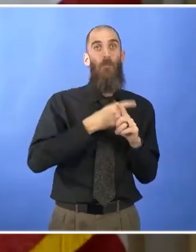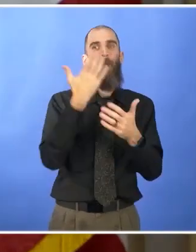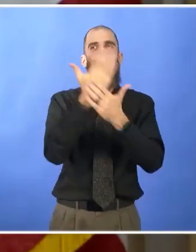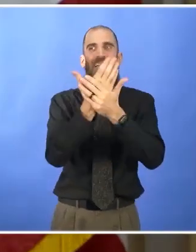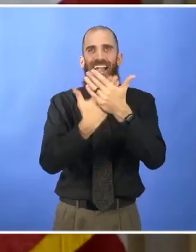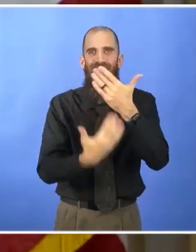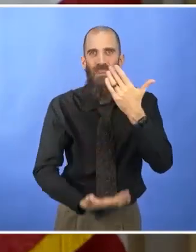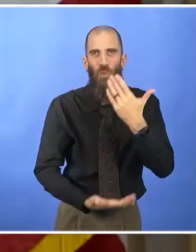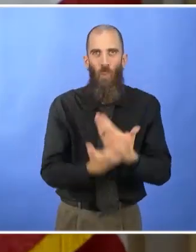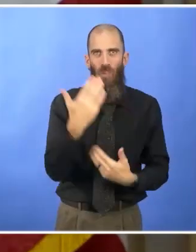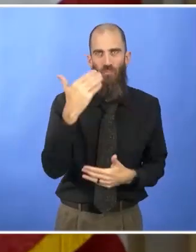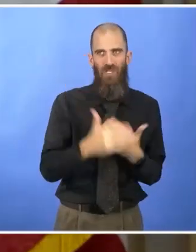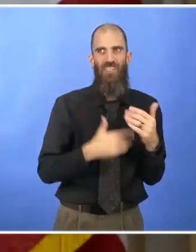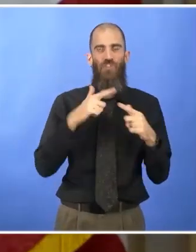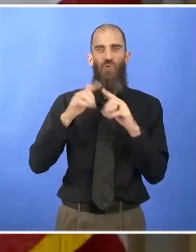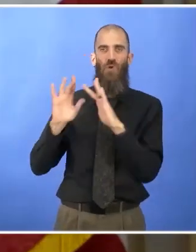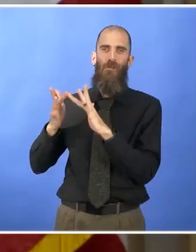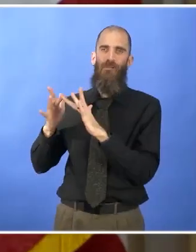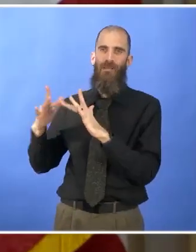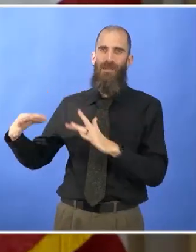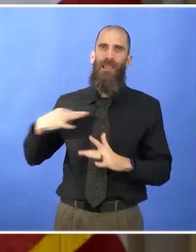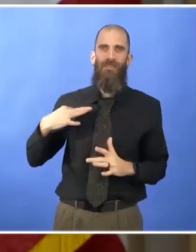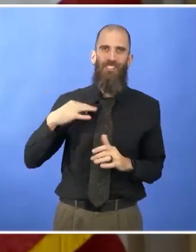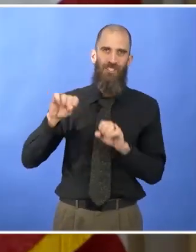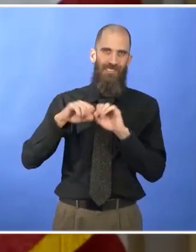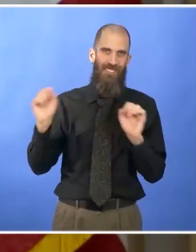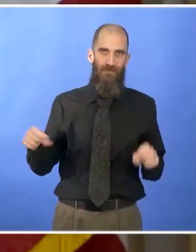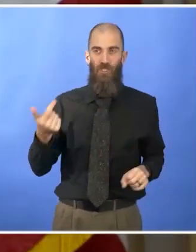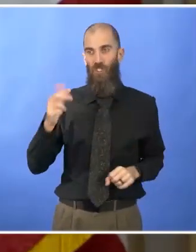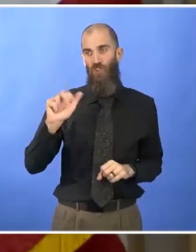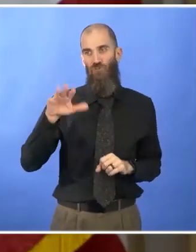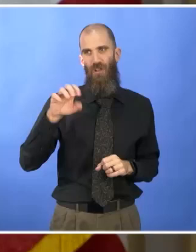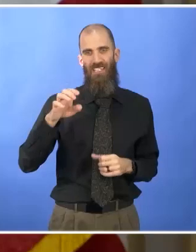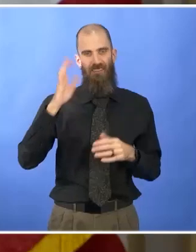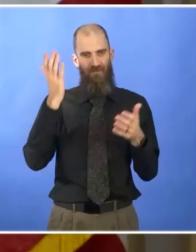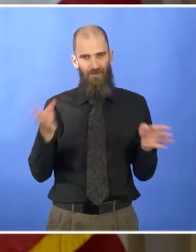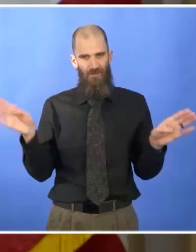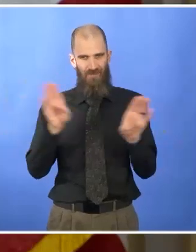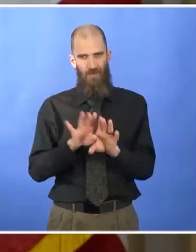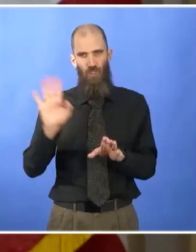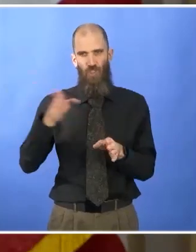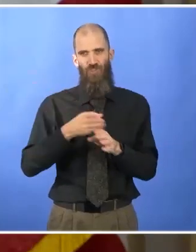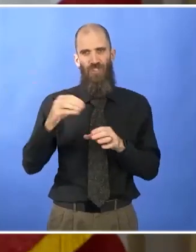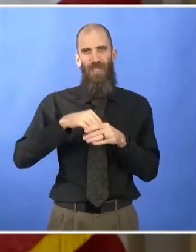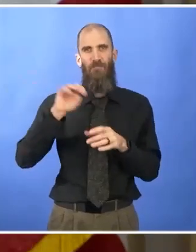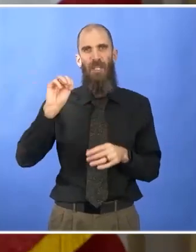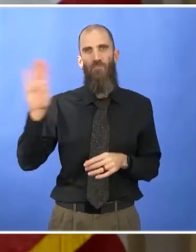THE MEDIA BUREAU AND WE WISH HER ALL THE BEST IN HER RETIREMENT.